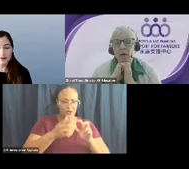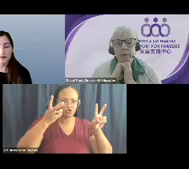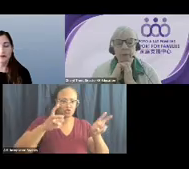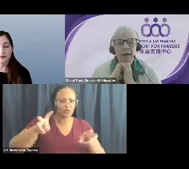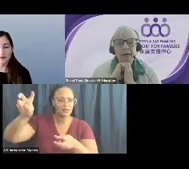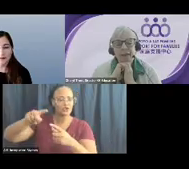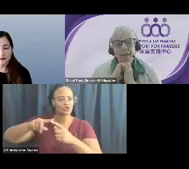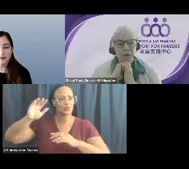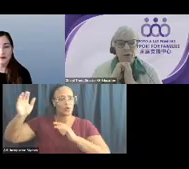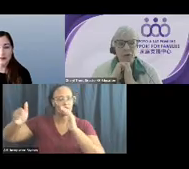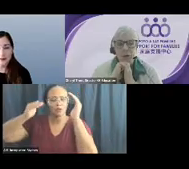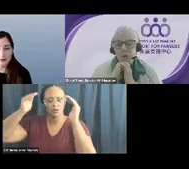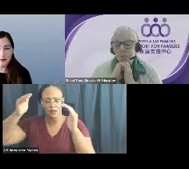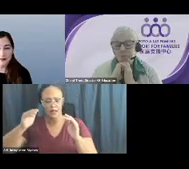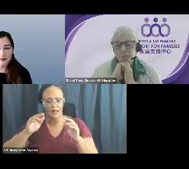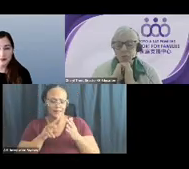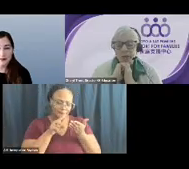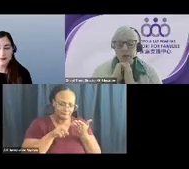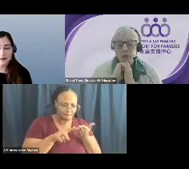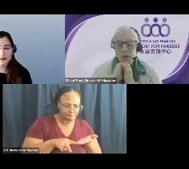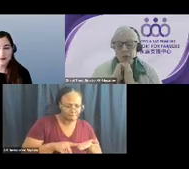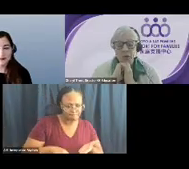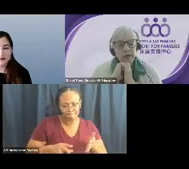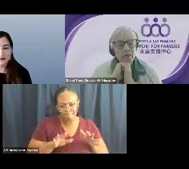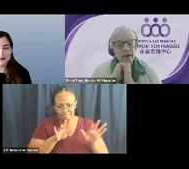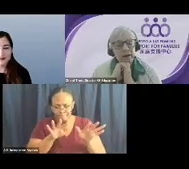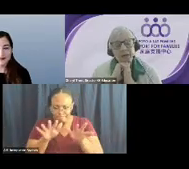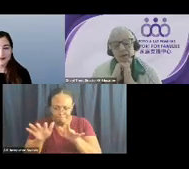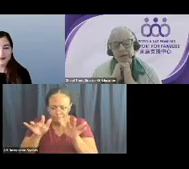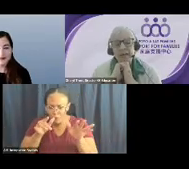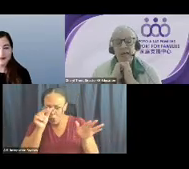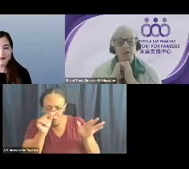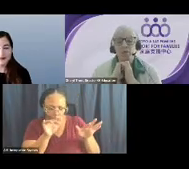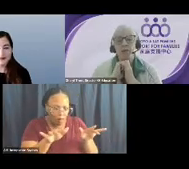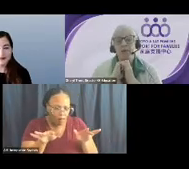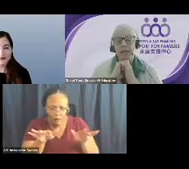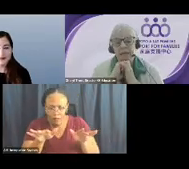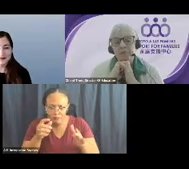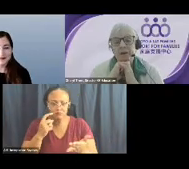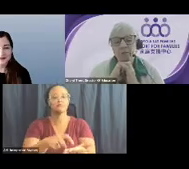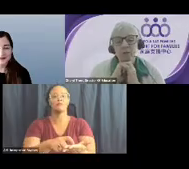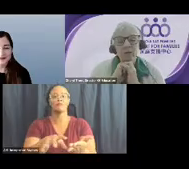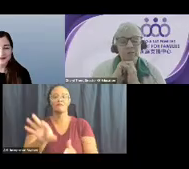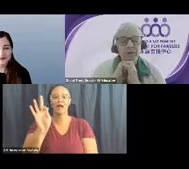somehow in my you know research and googling around I found indicator 13 in the federal